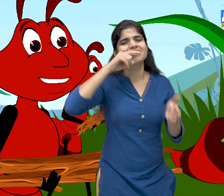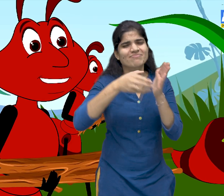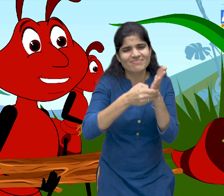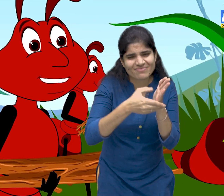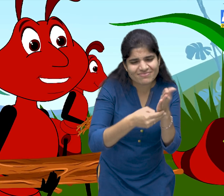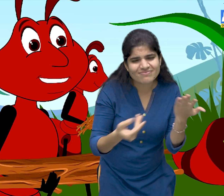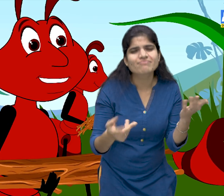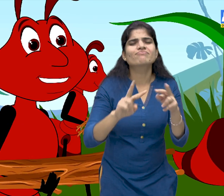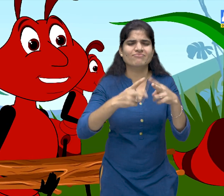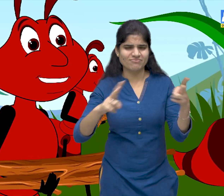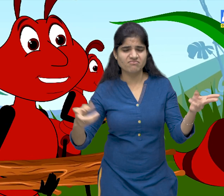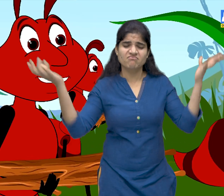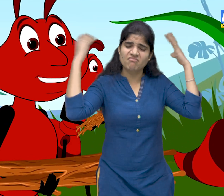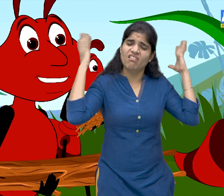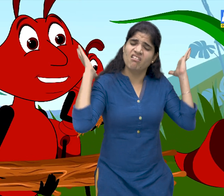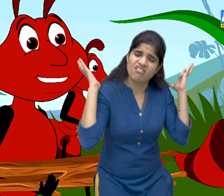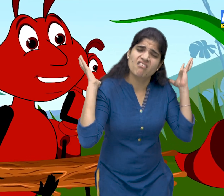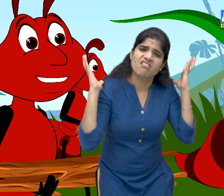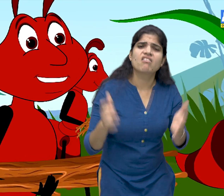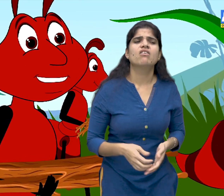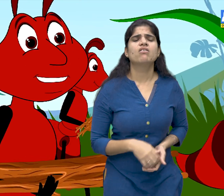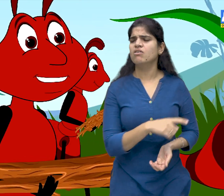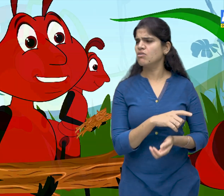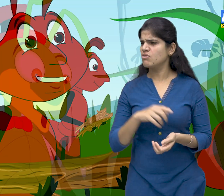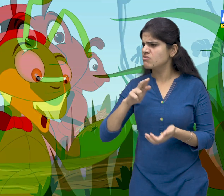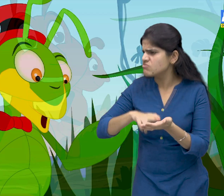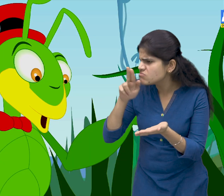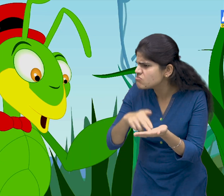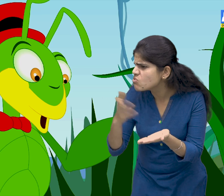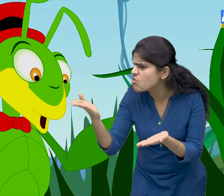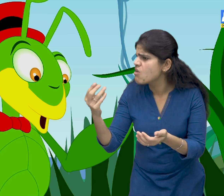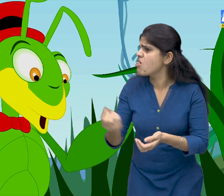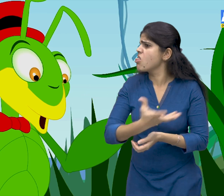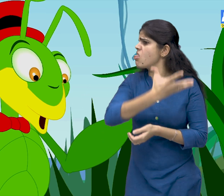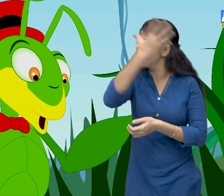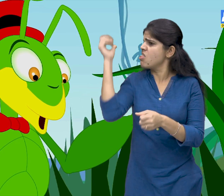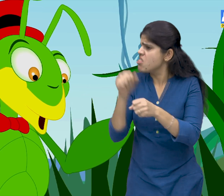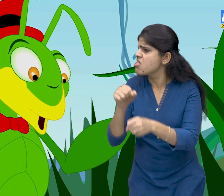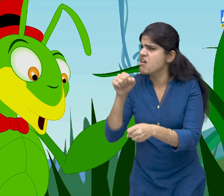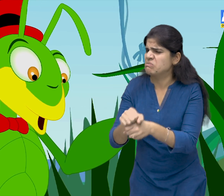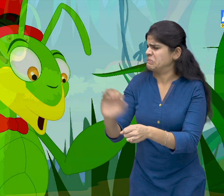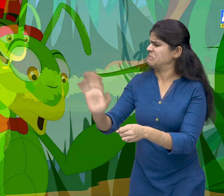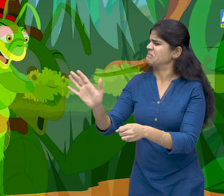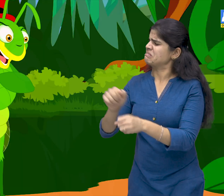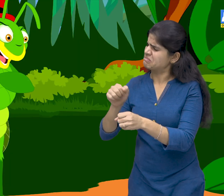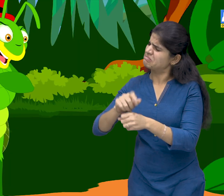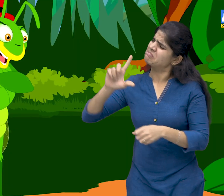sugar, corn and other eatables with us''. The grasshopper said, ''You work all day''.